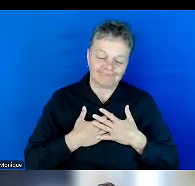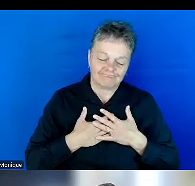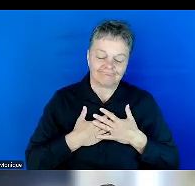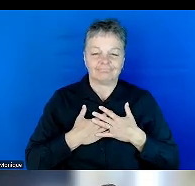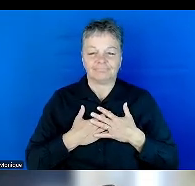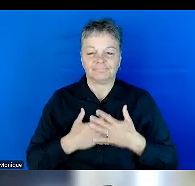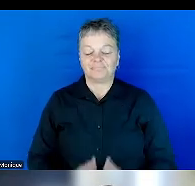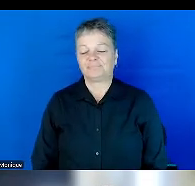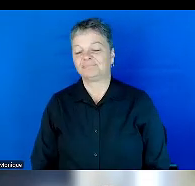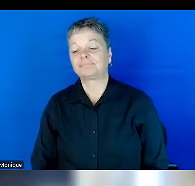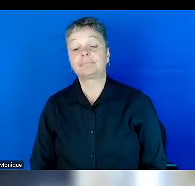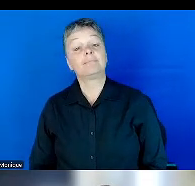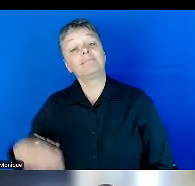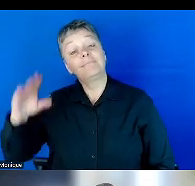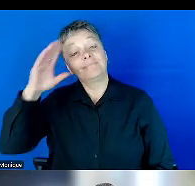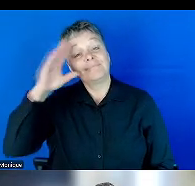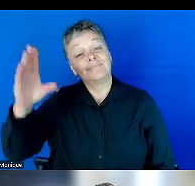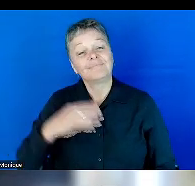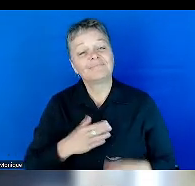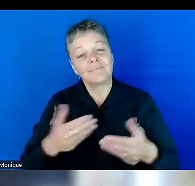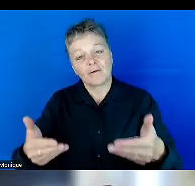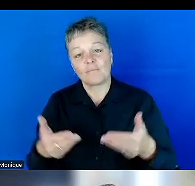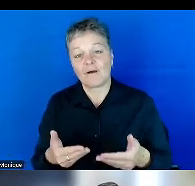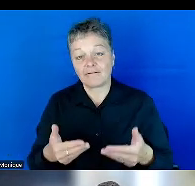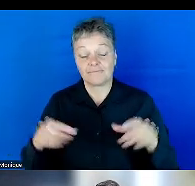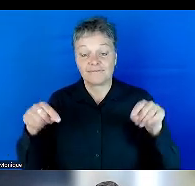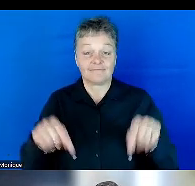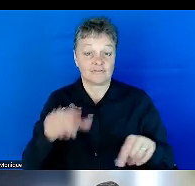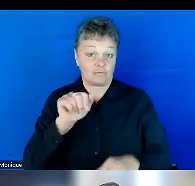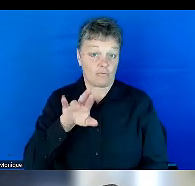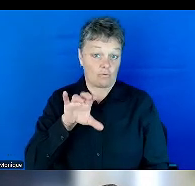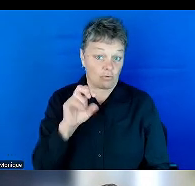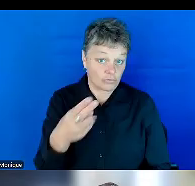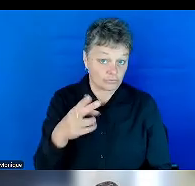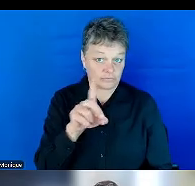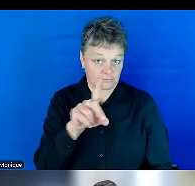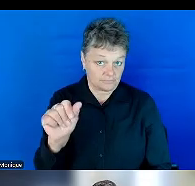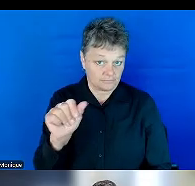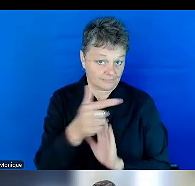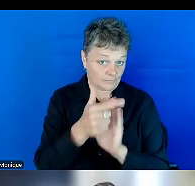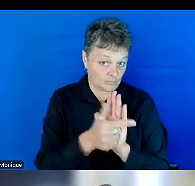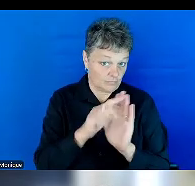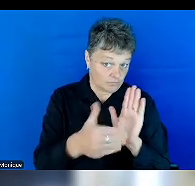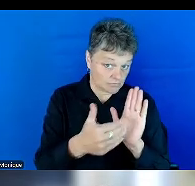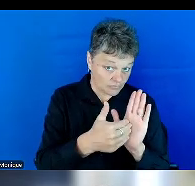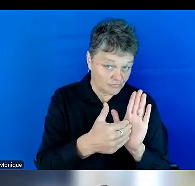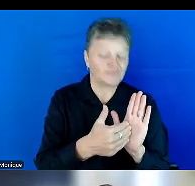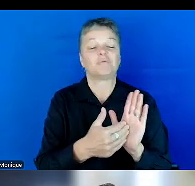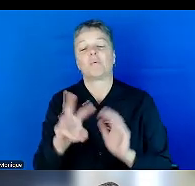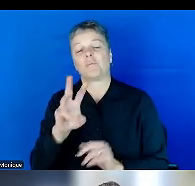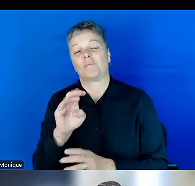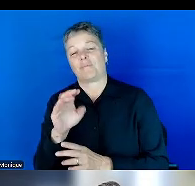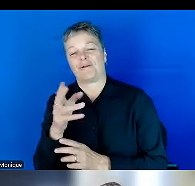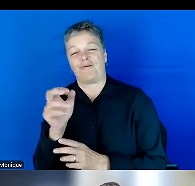Hello and welcome to this ARCH Disability Law Center webinar. Thank you all for joining us